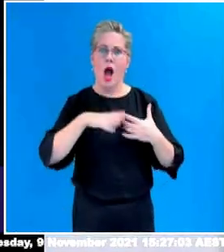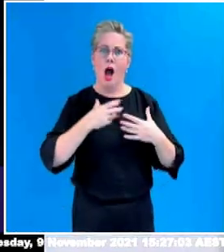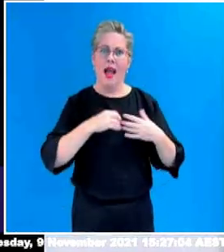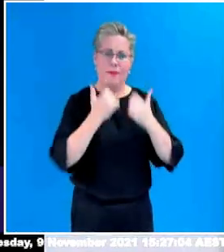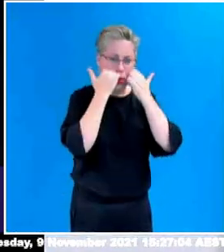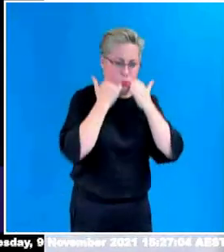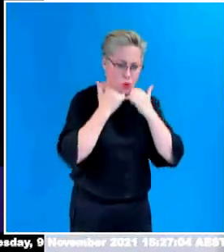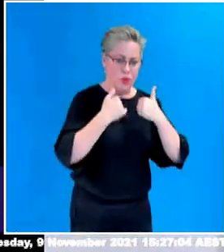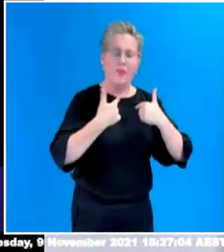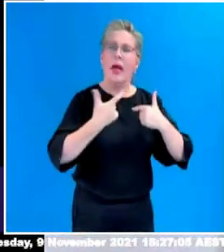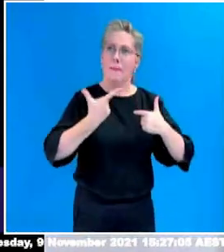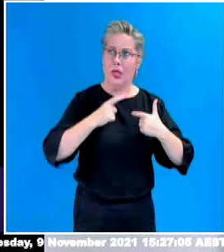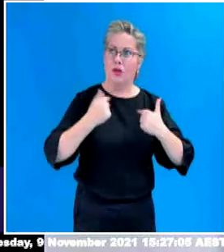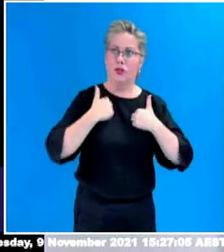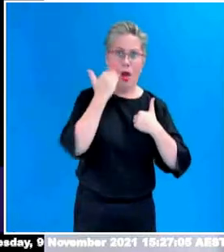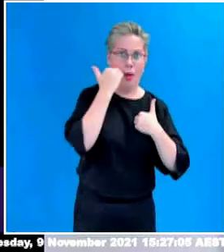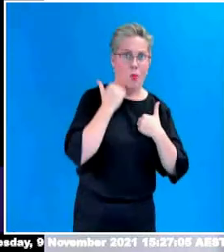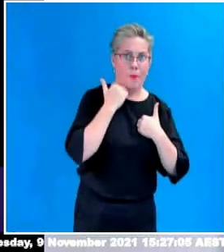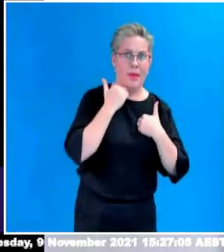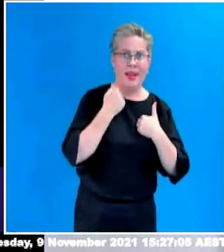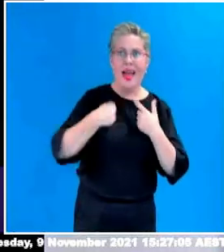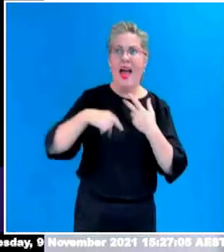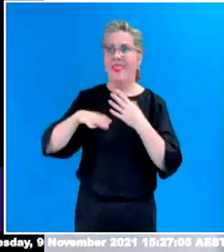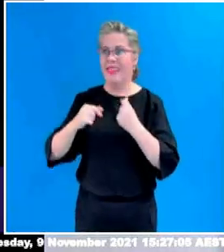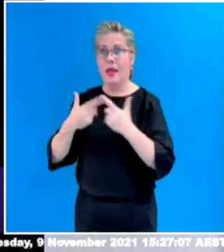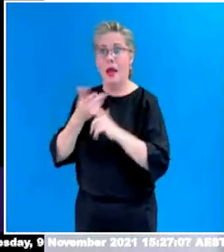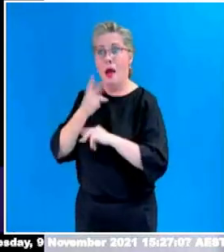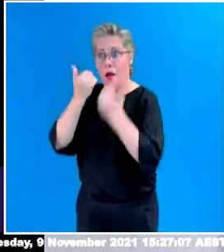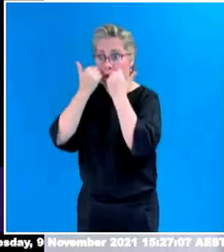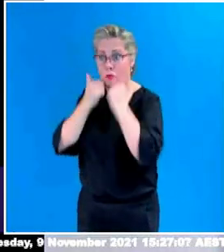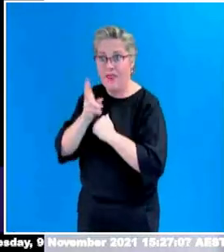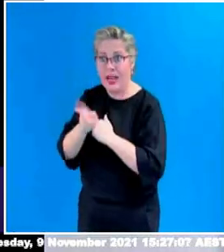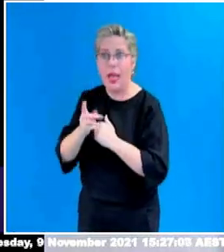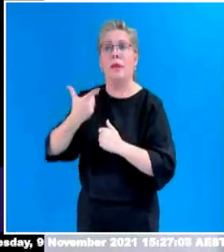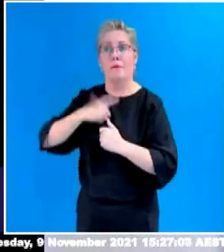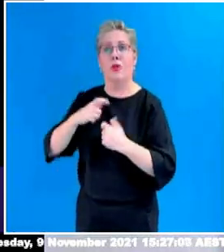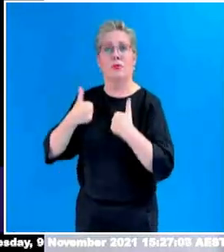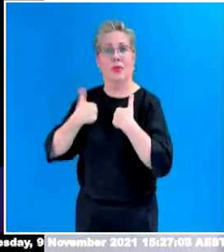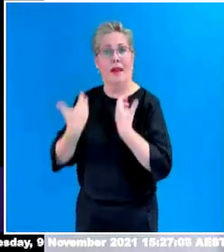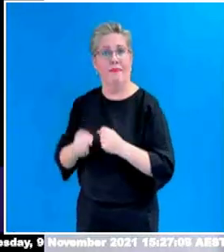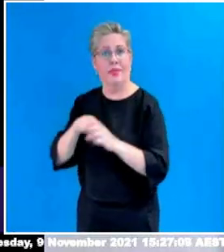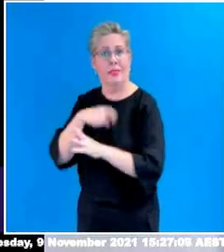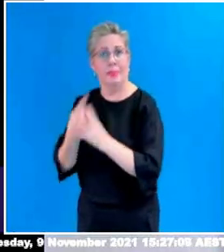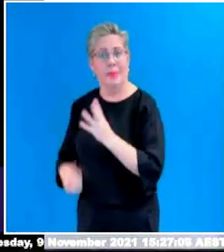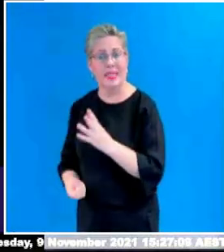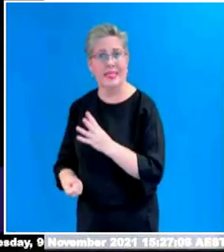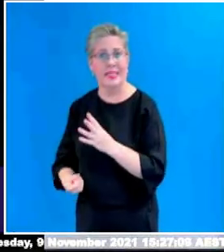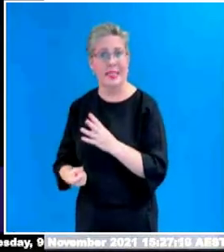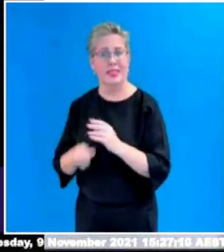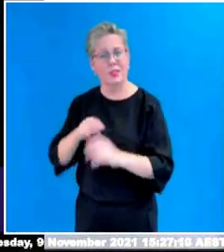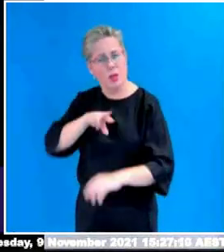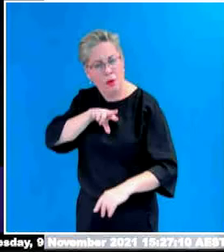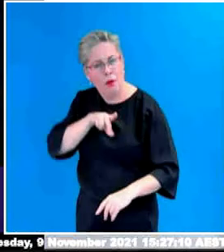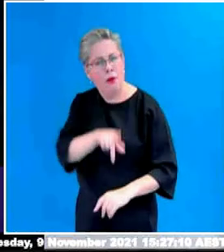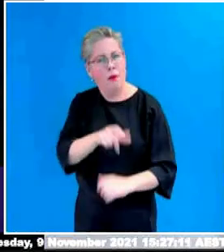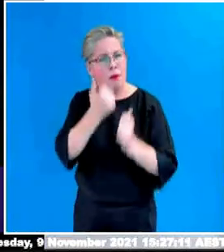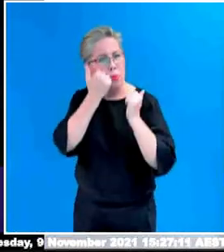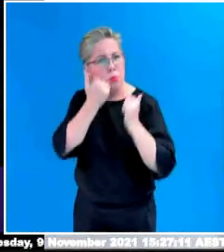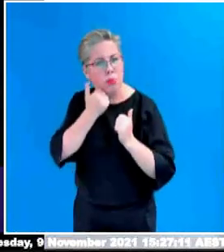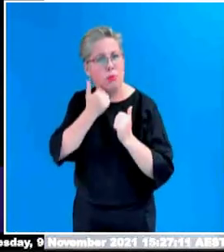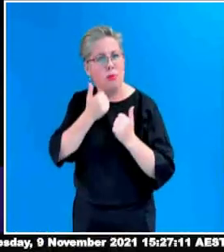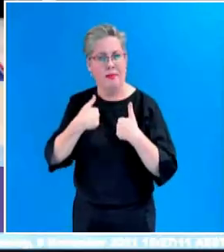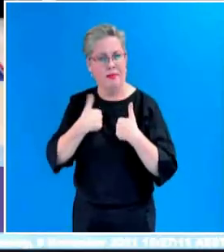Well, I actually think the bigger --- with intersectionality, if we